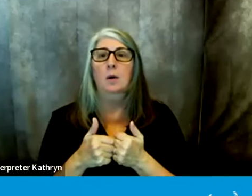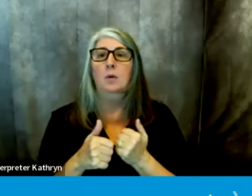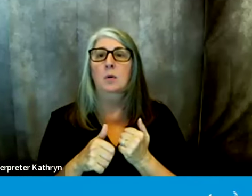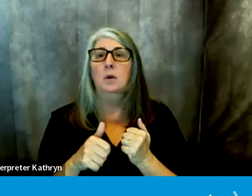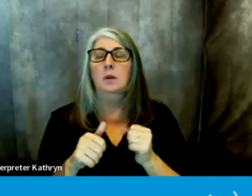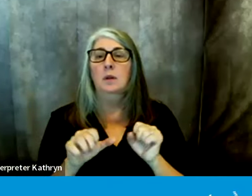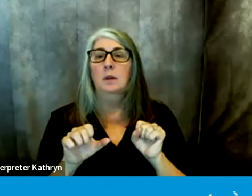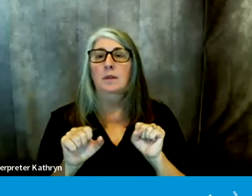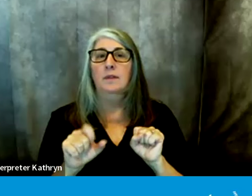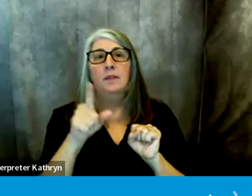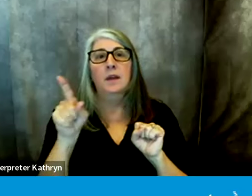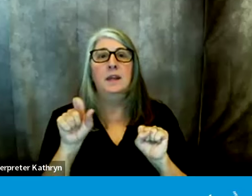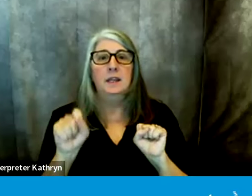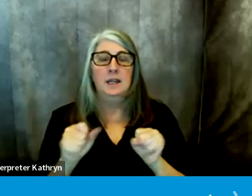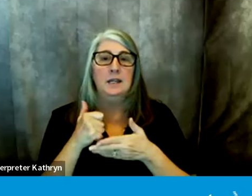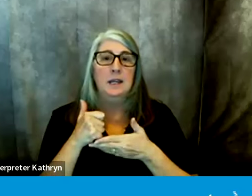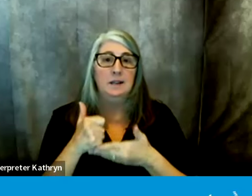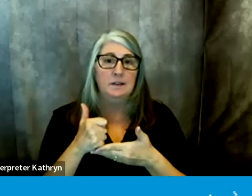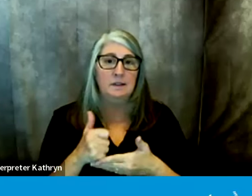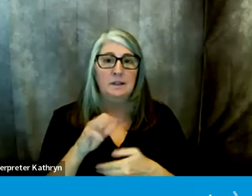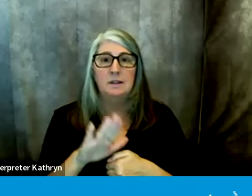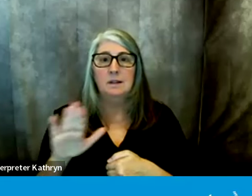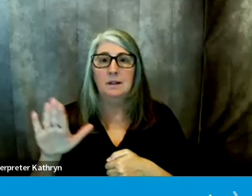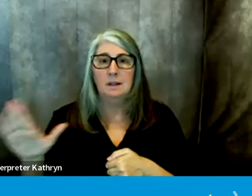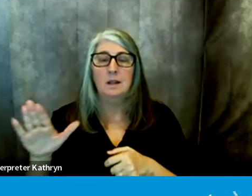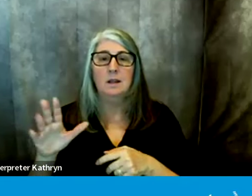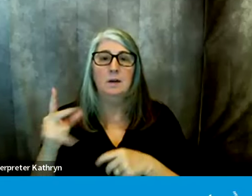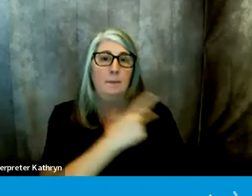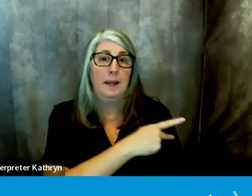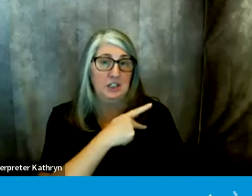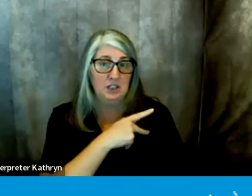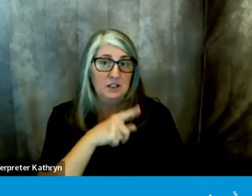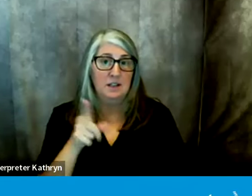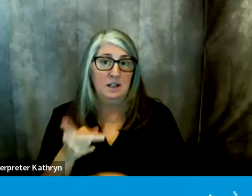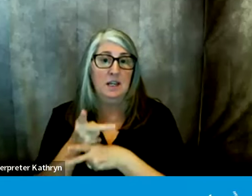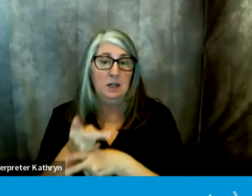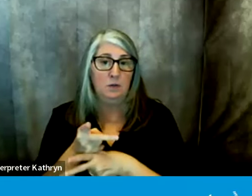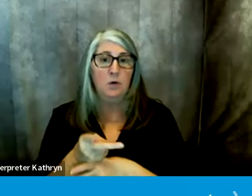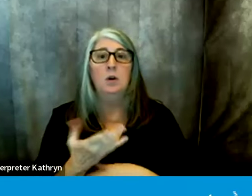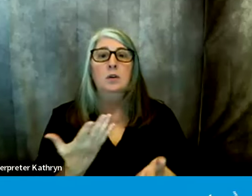could assist the individuals that they care for. So be it a nurse, a neuro-urologist,